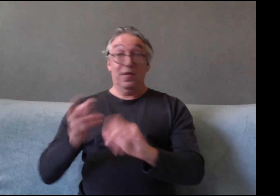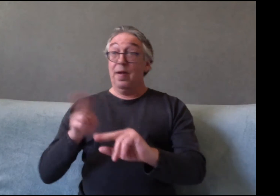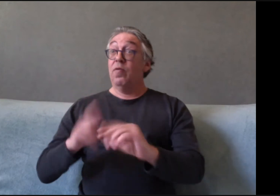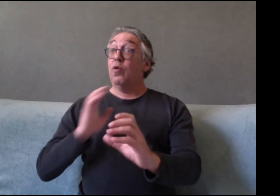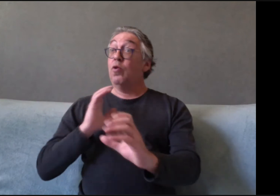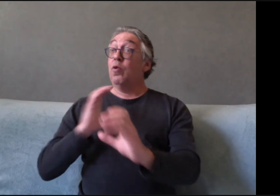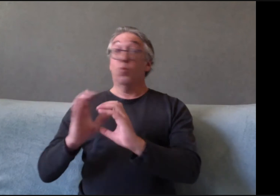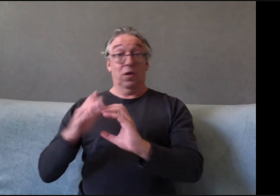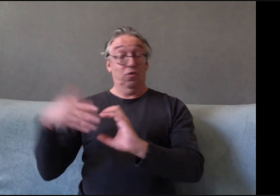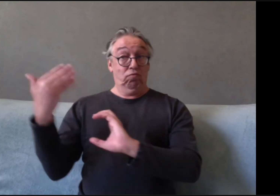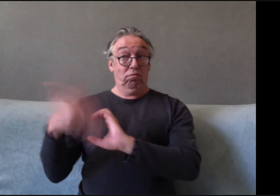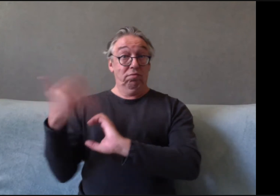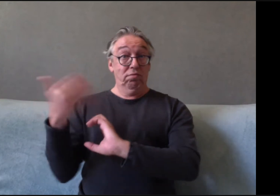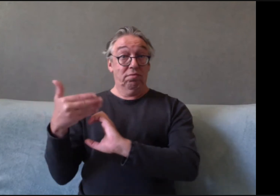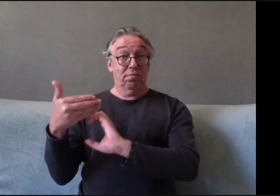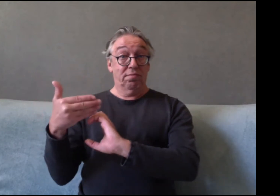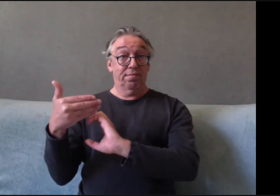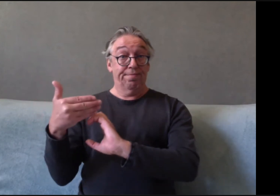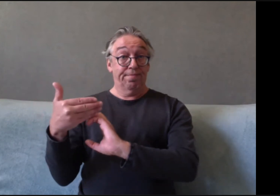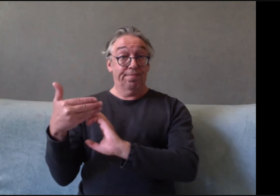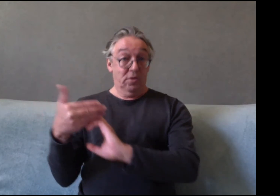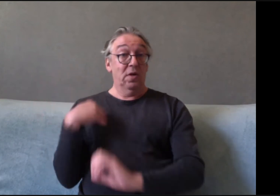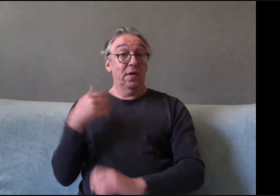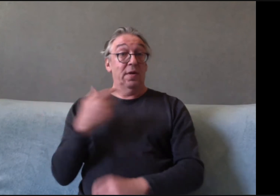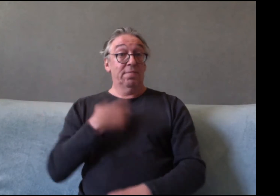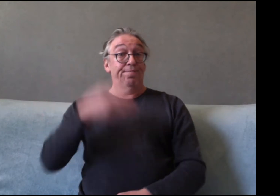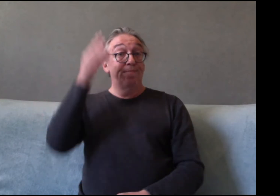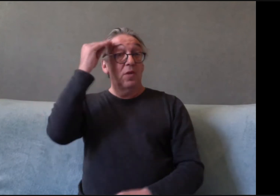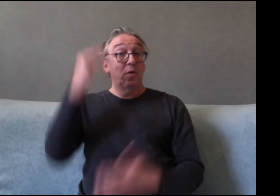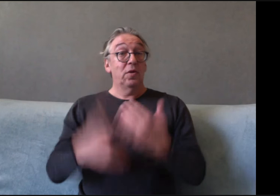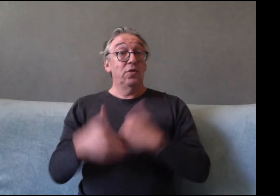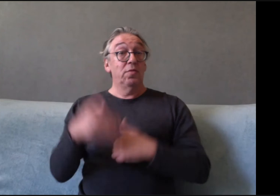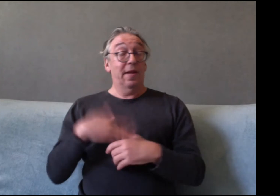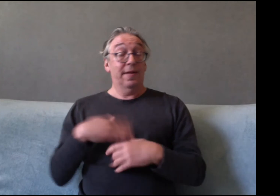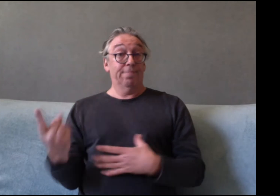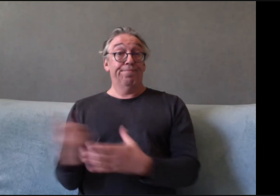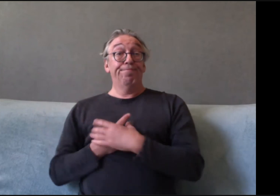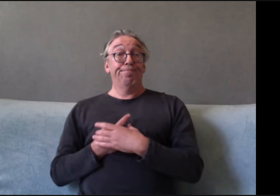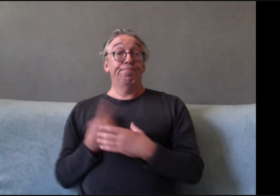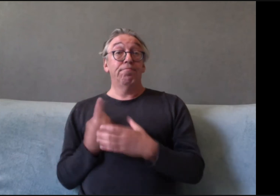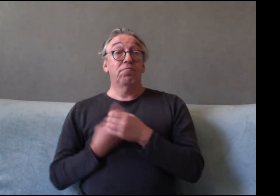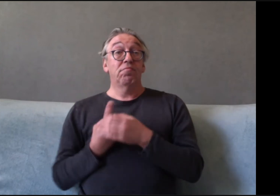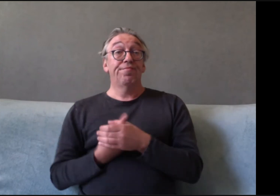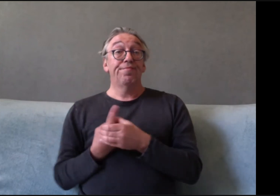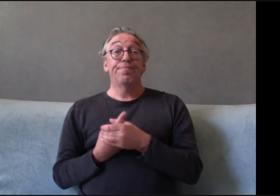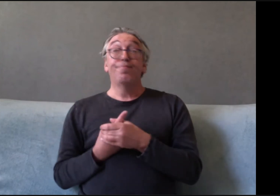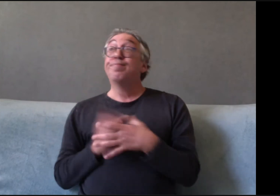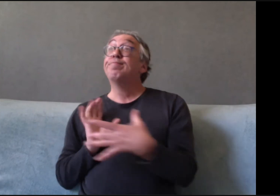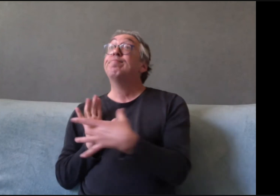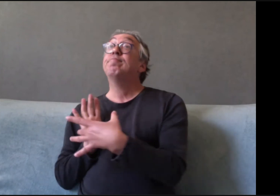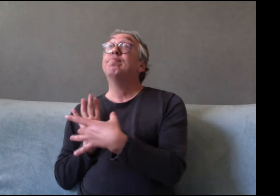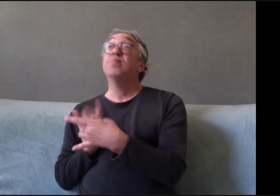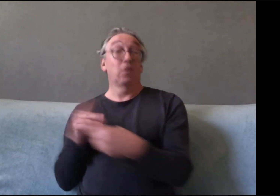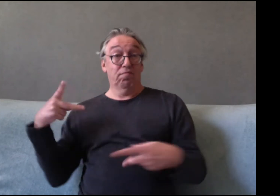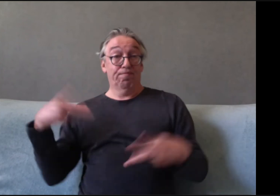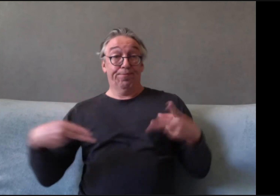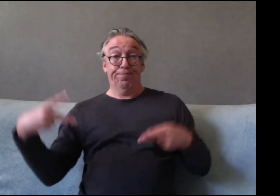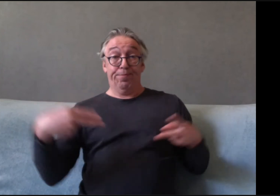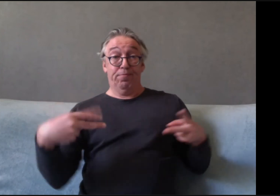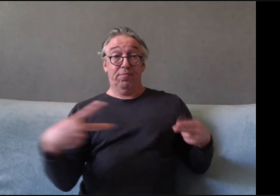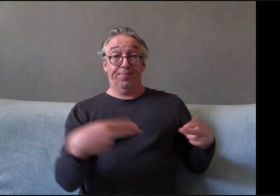About the situation in general, the good news is that the government